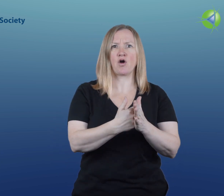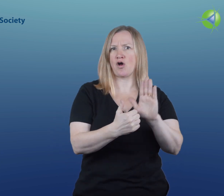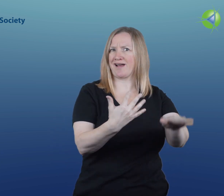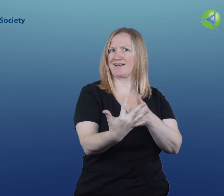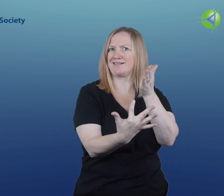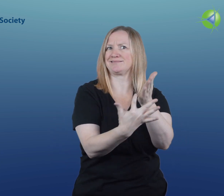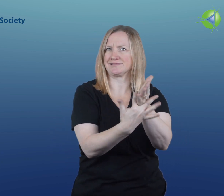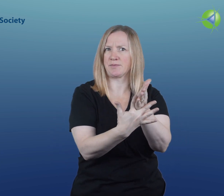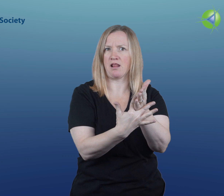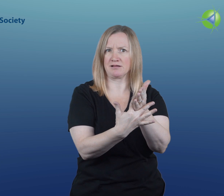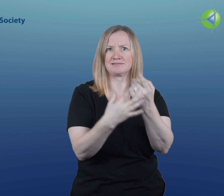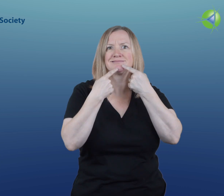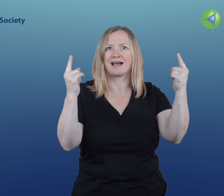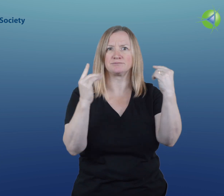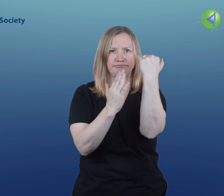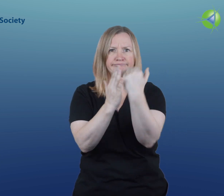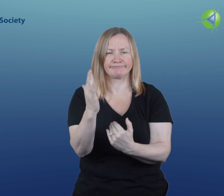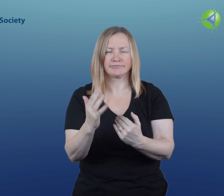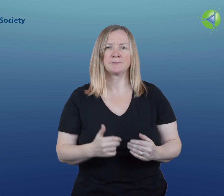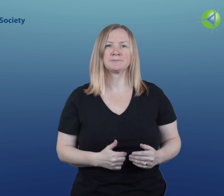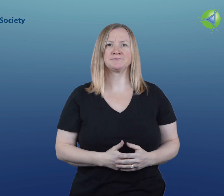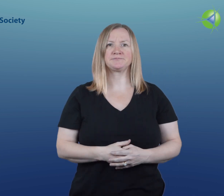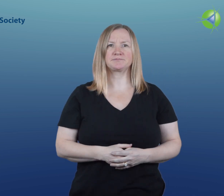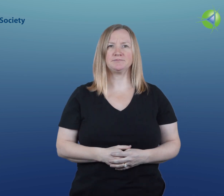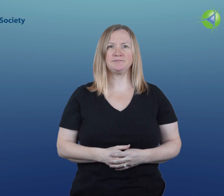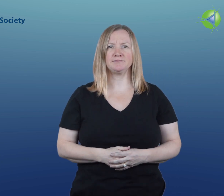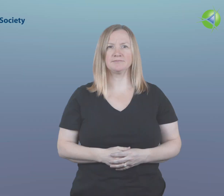Requirement for an accessibility statement